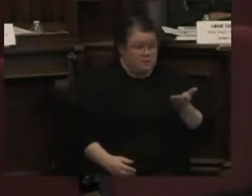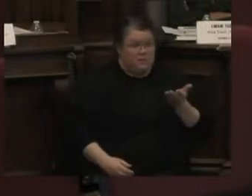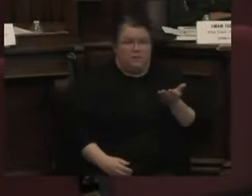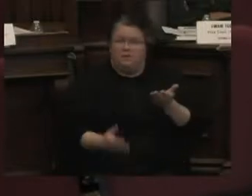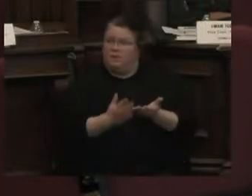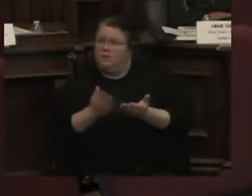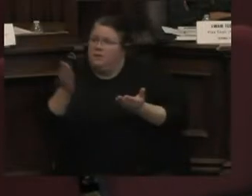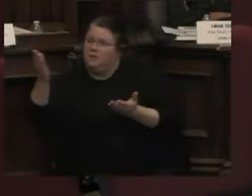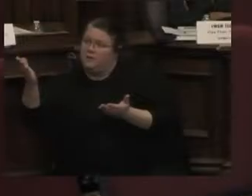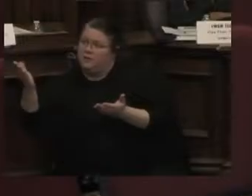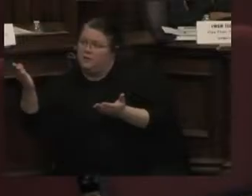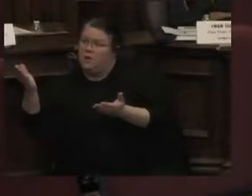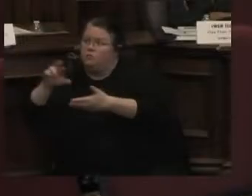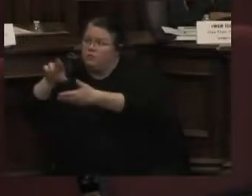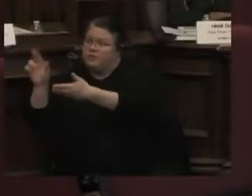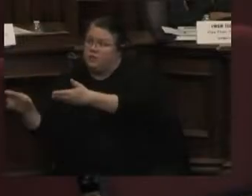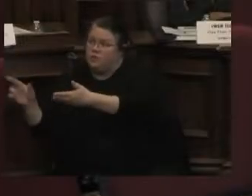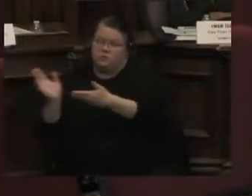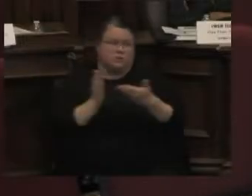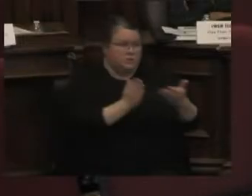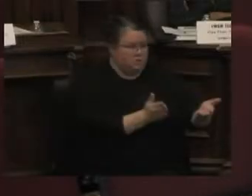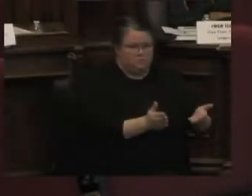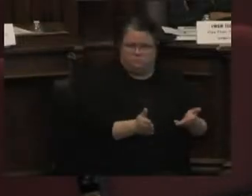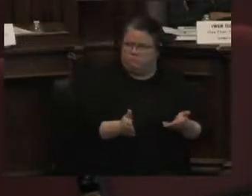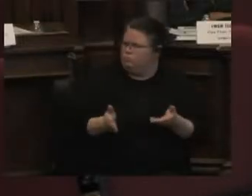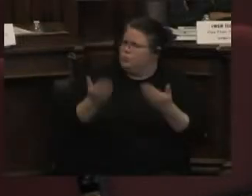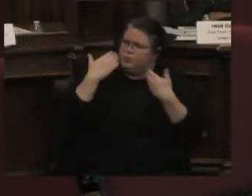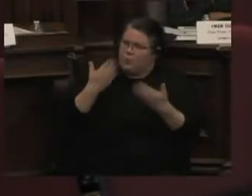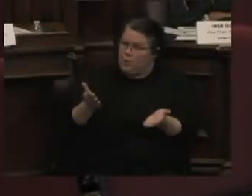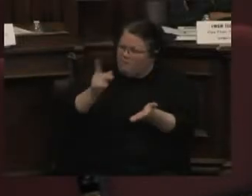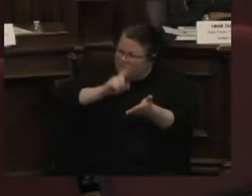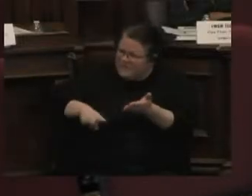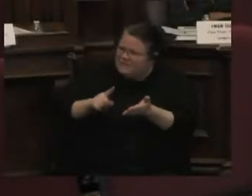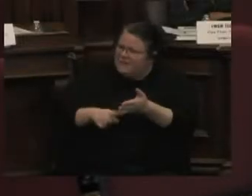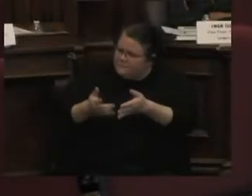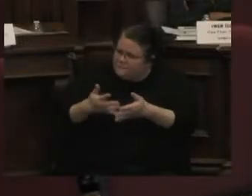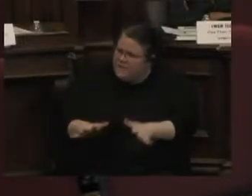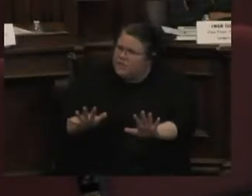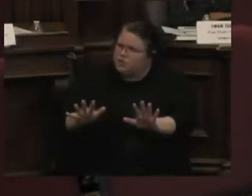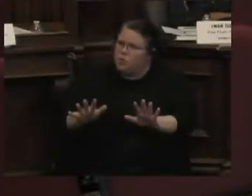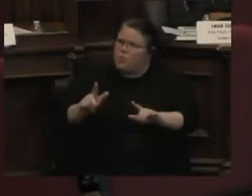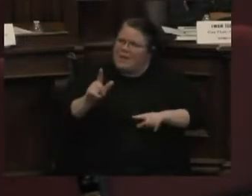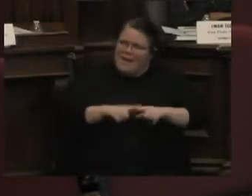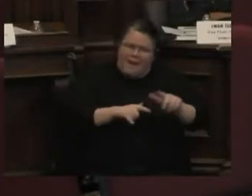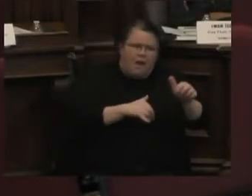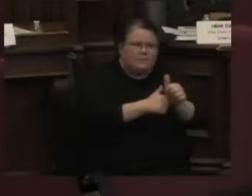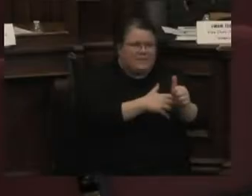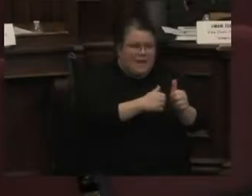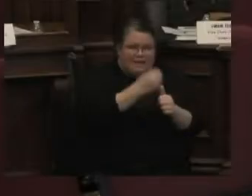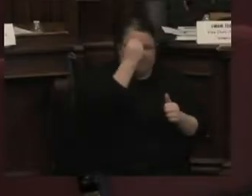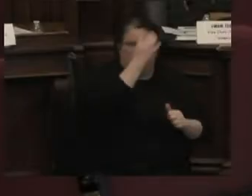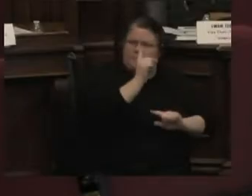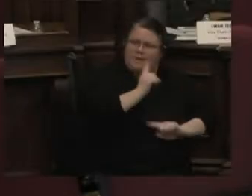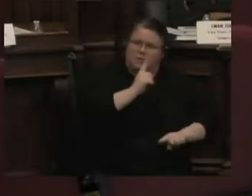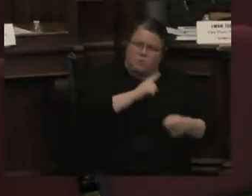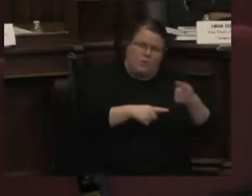investigation completed that we could provide to a complainant. Given that we can't investigate,